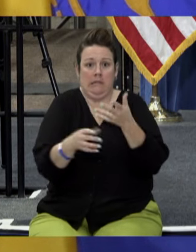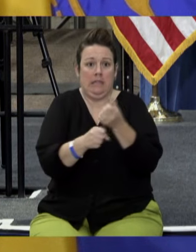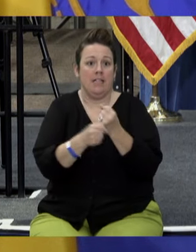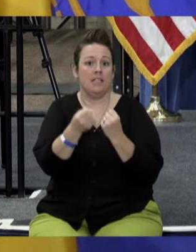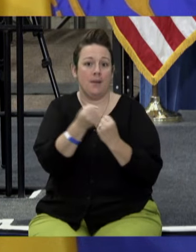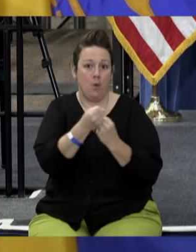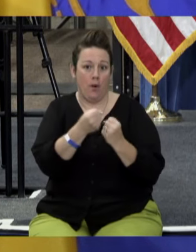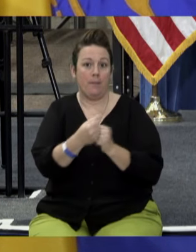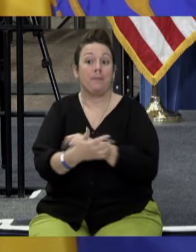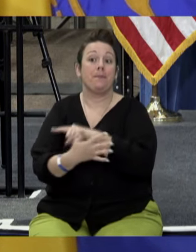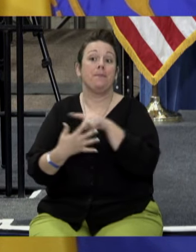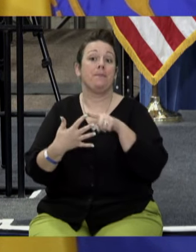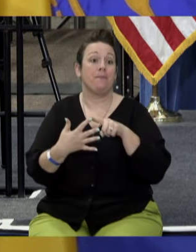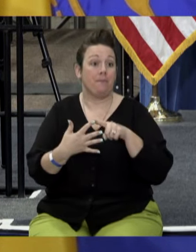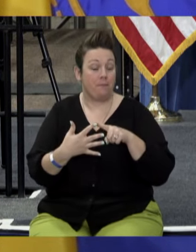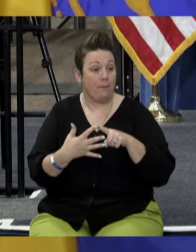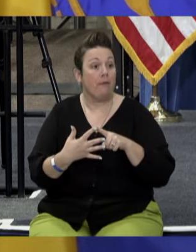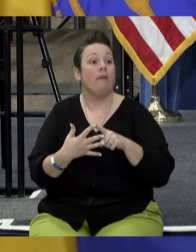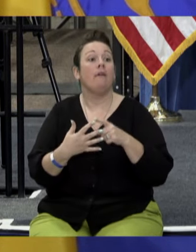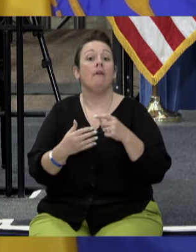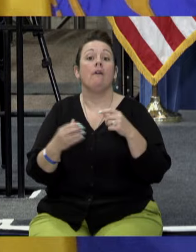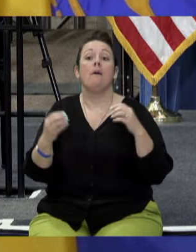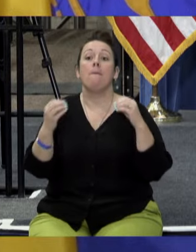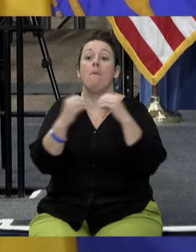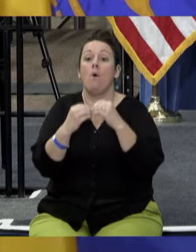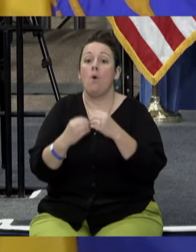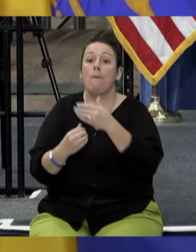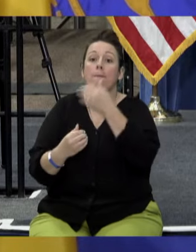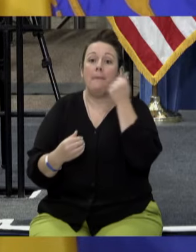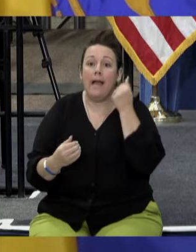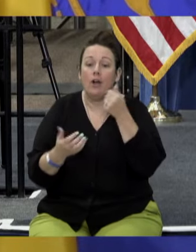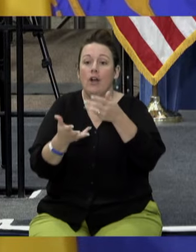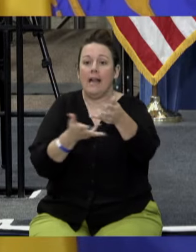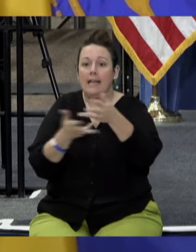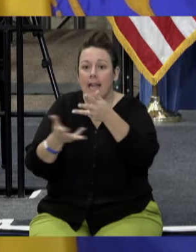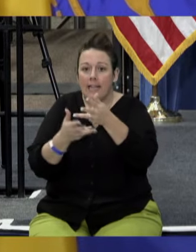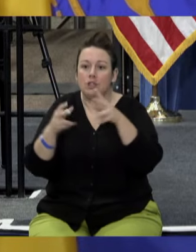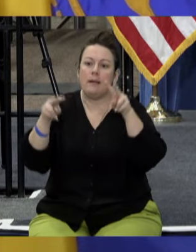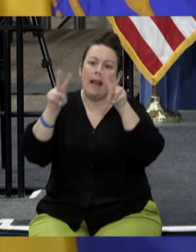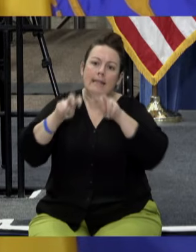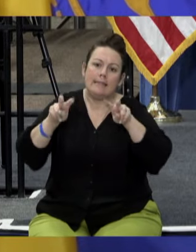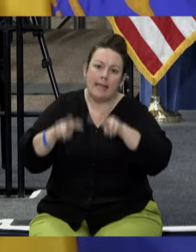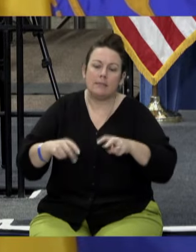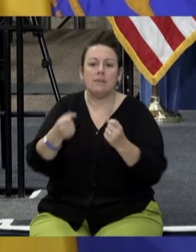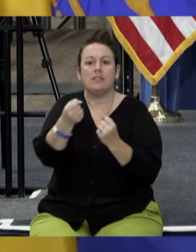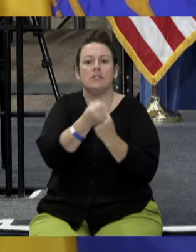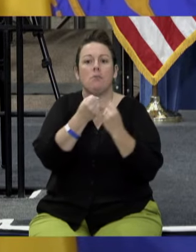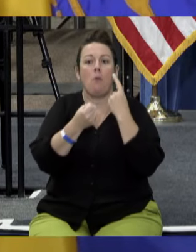Two, better engagement and assessment and support for family caregivers' own needs.